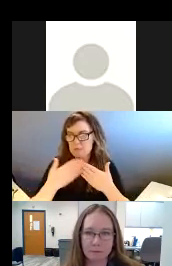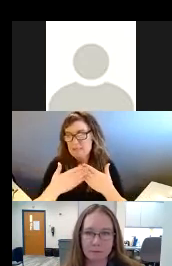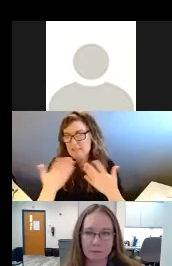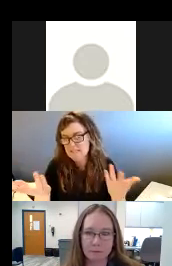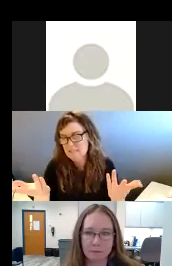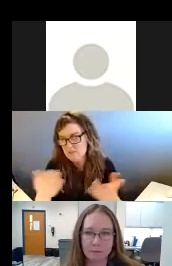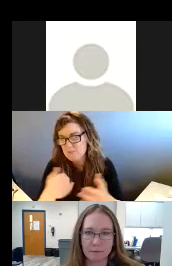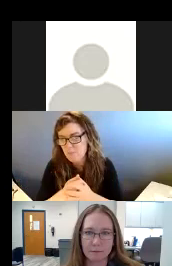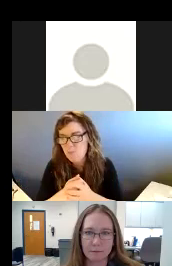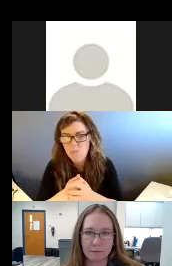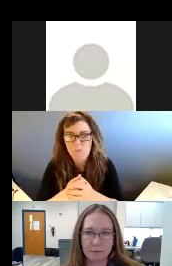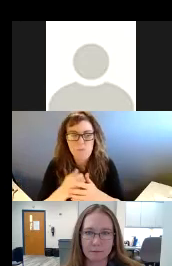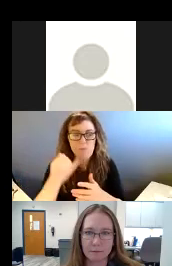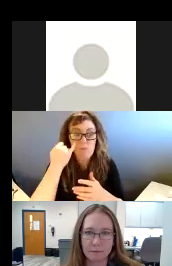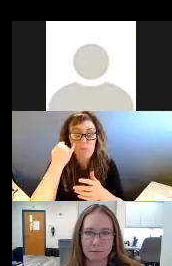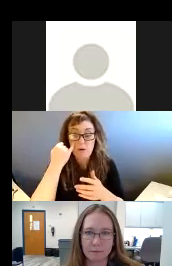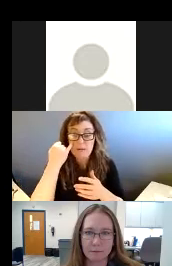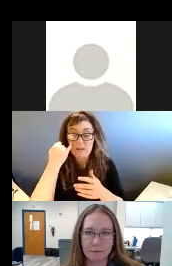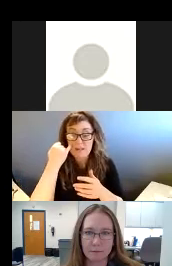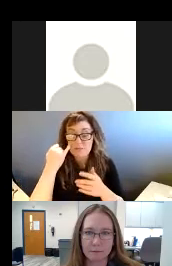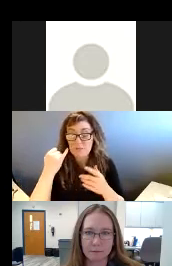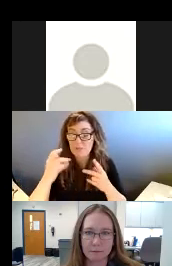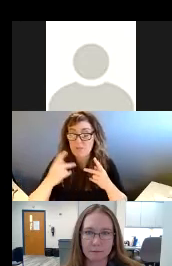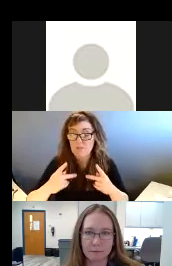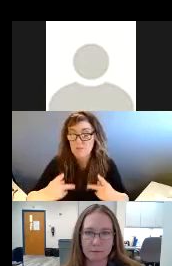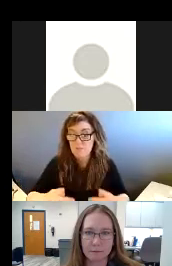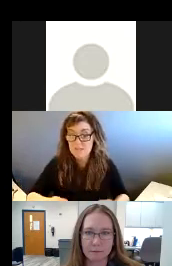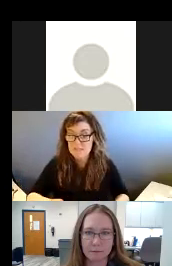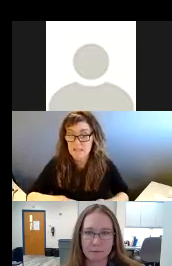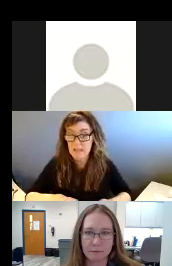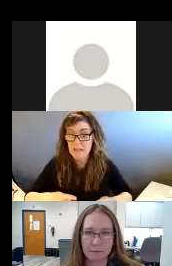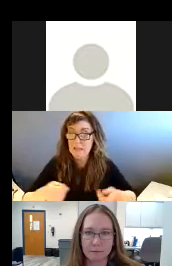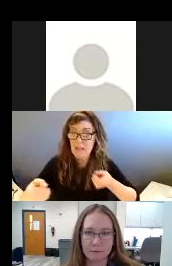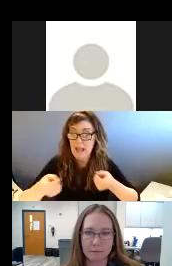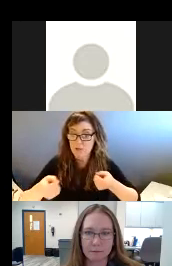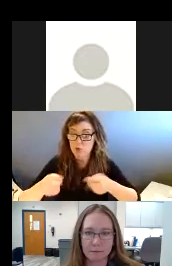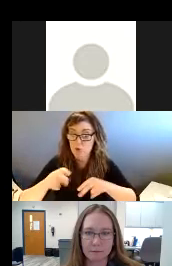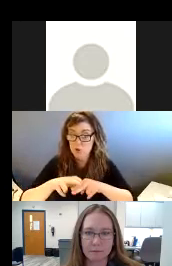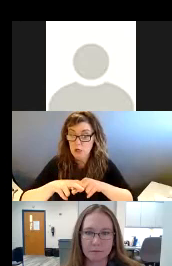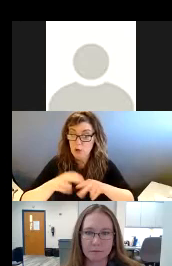LITTLE BIT PHYSICALLY ABLE TO MANAGE HIS OWN CHAIR.